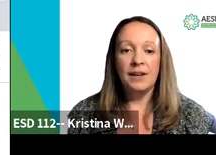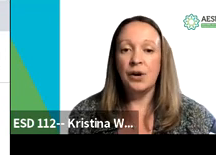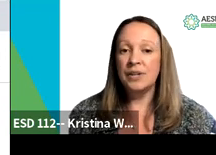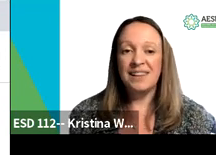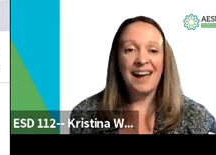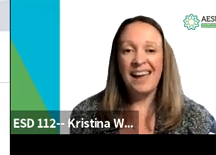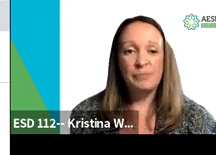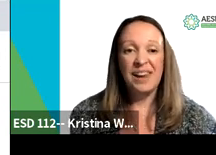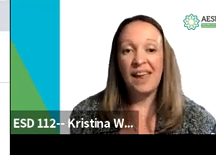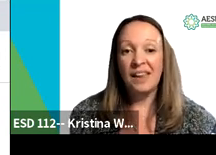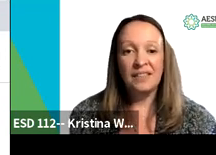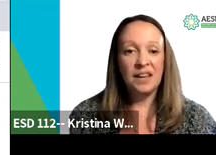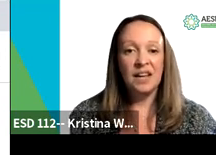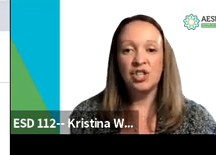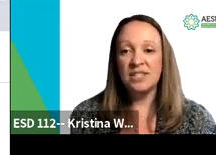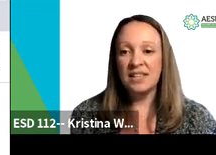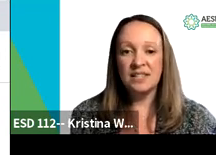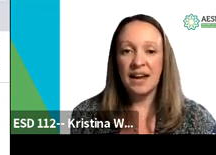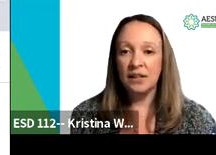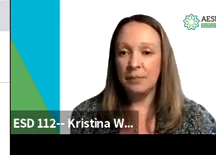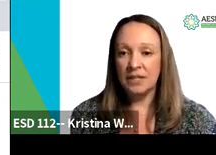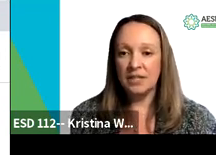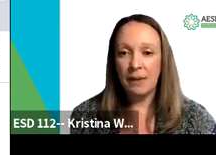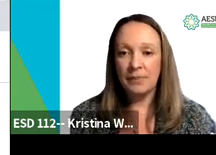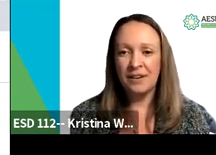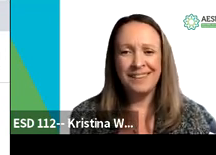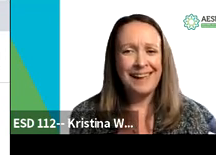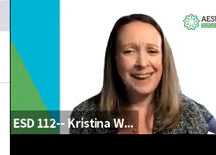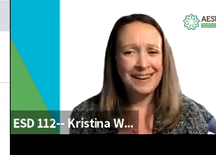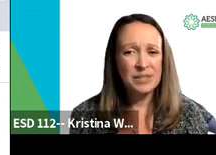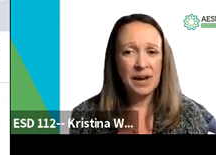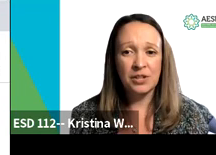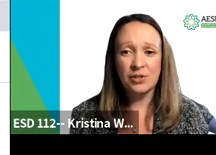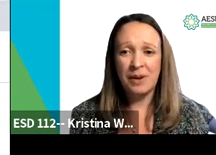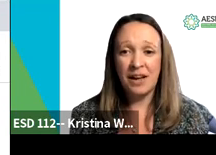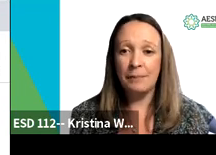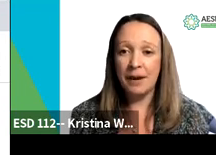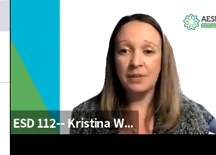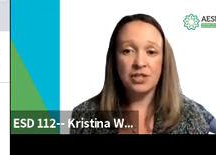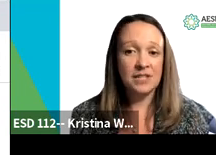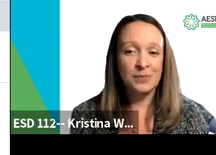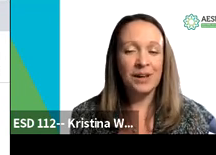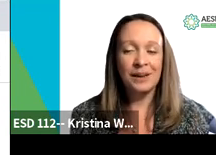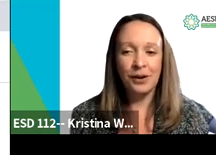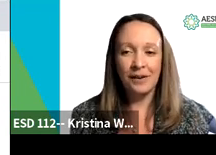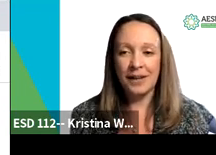ESD 112-- Kristina Wambold: Notice that I hadn't put anything in it just has a title up at the top here and it's published. So I'm going to unpublish this while I work on it.